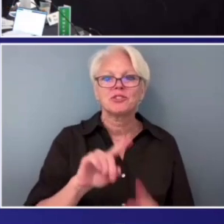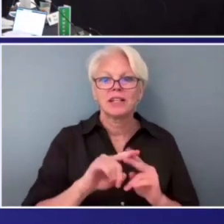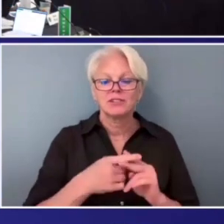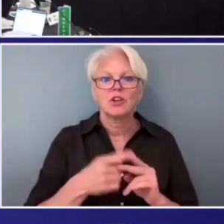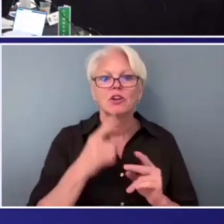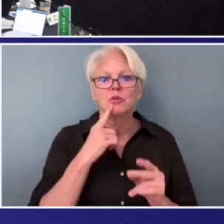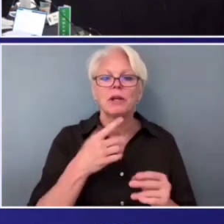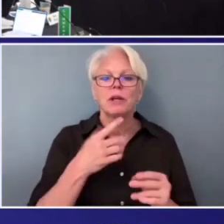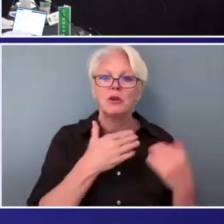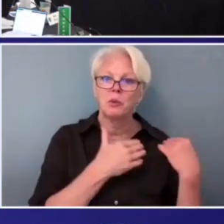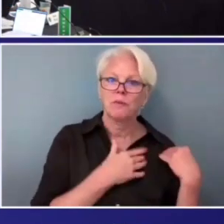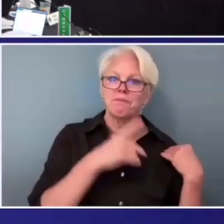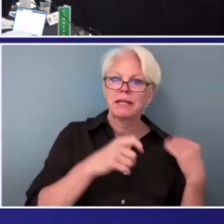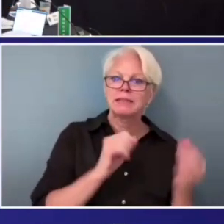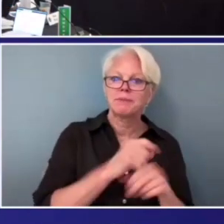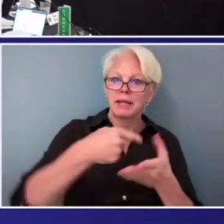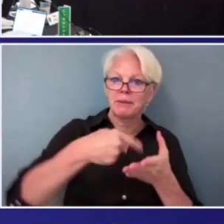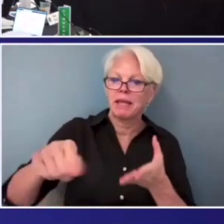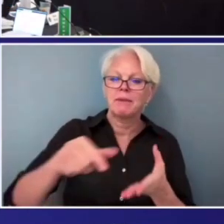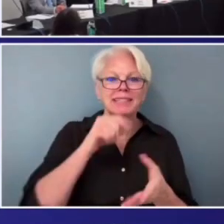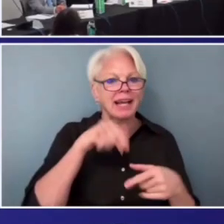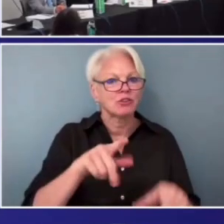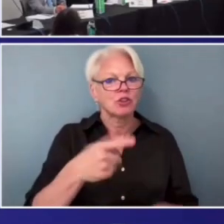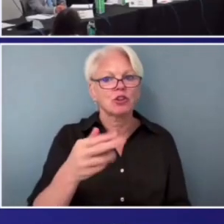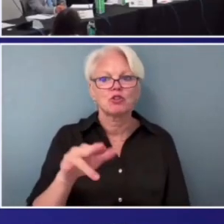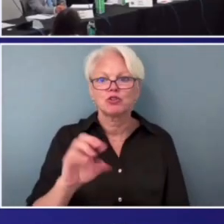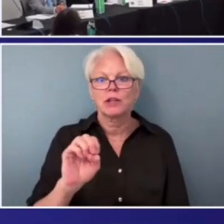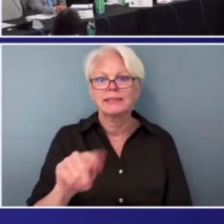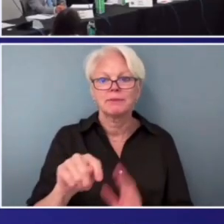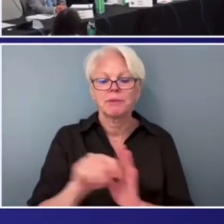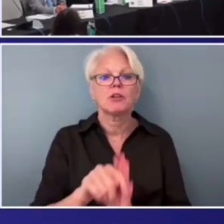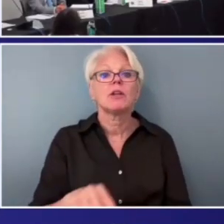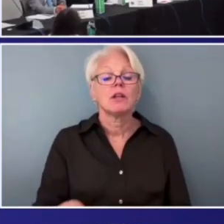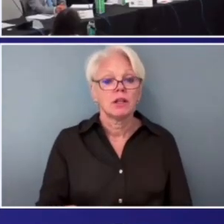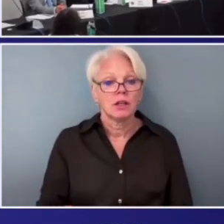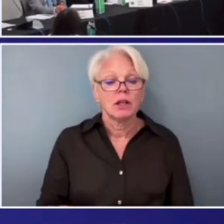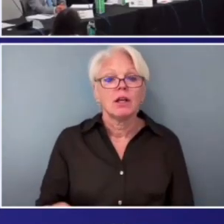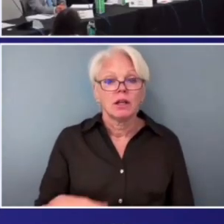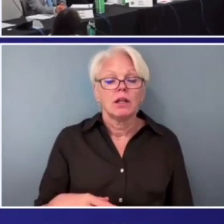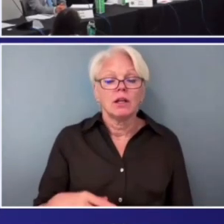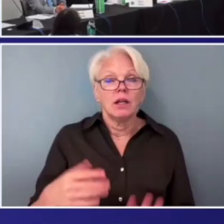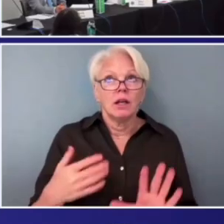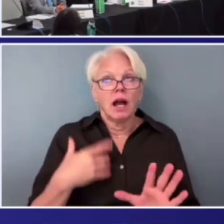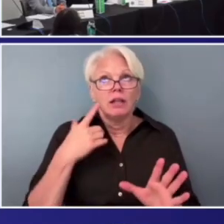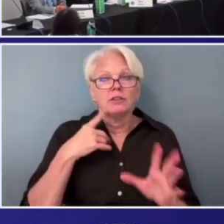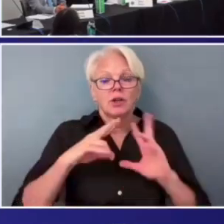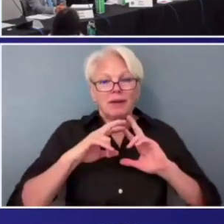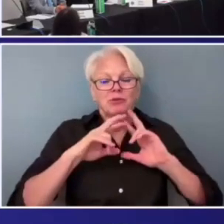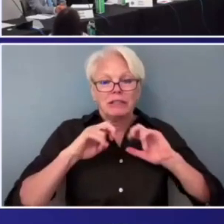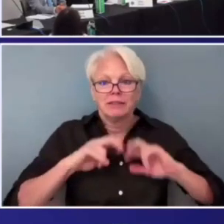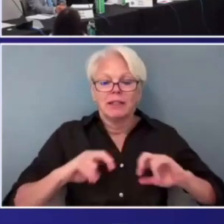So, trying to dig out -- and I know it's hard because we need to talk about specific, specific hypotheticals